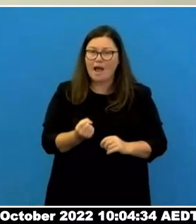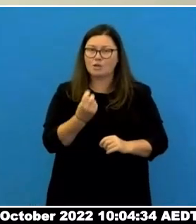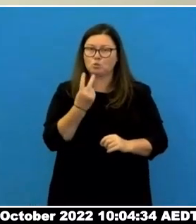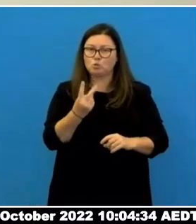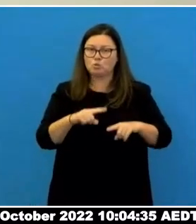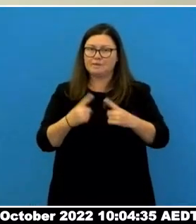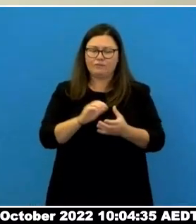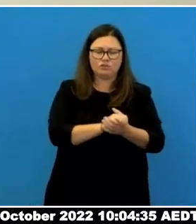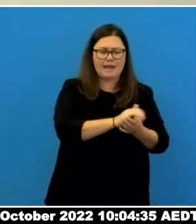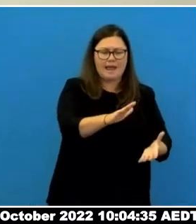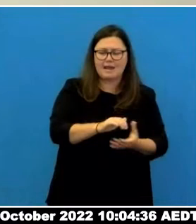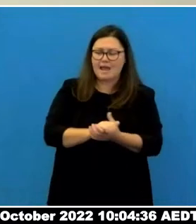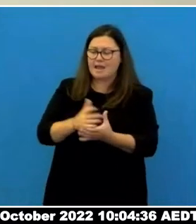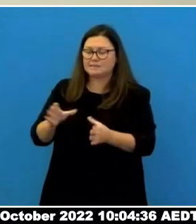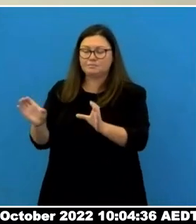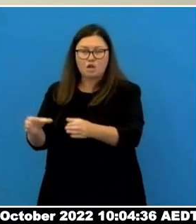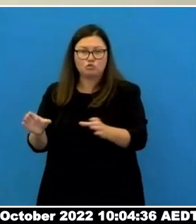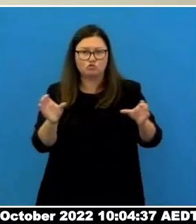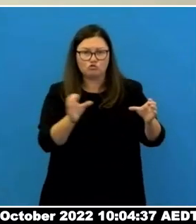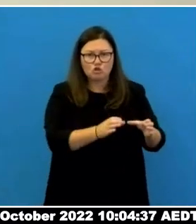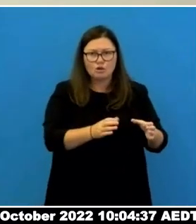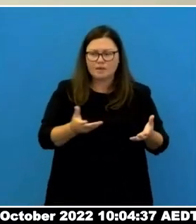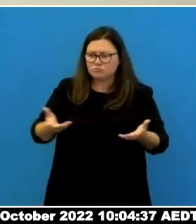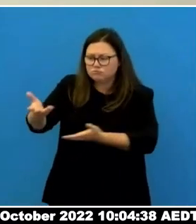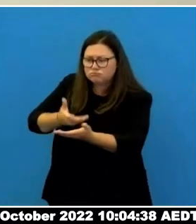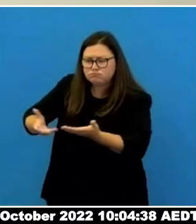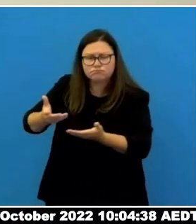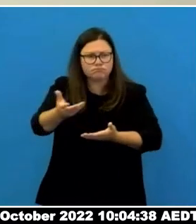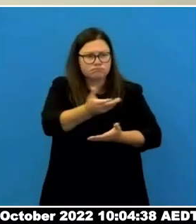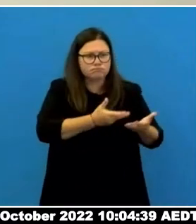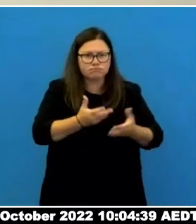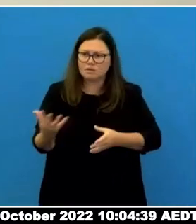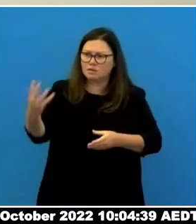of the public awareness campaign and the workplace cultural diversity tool,